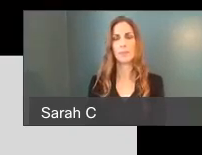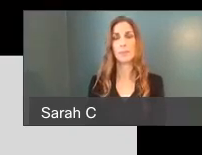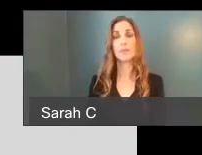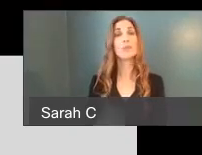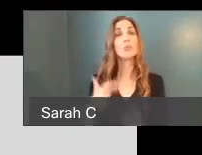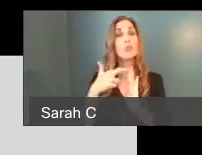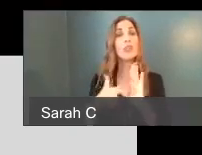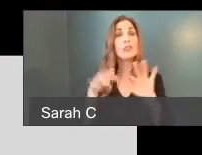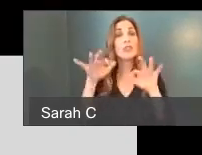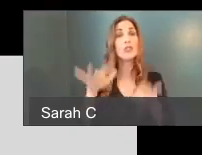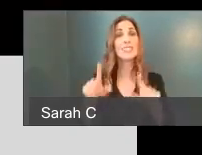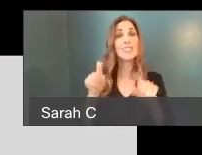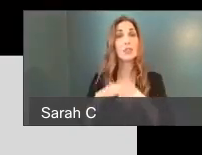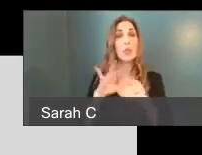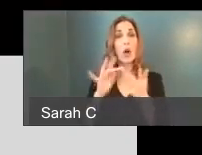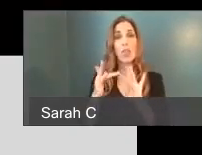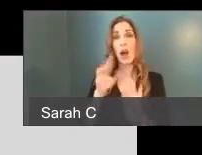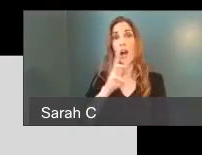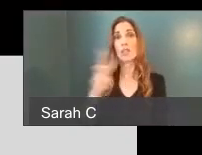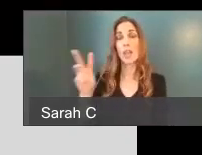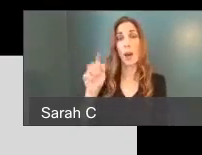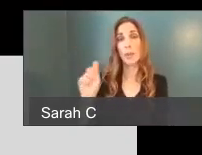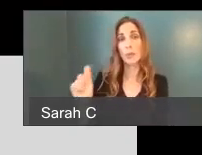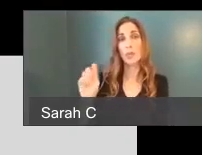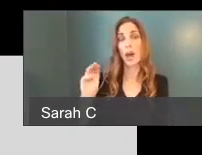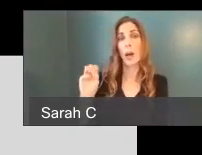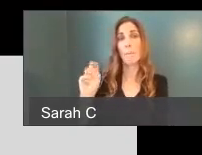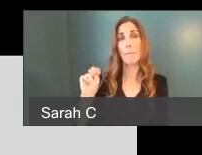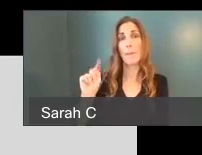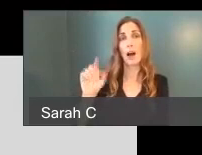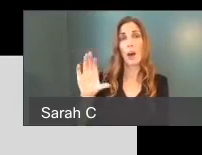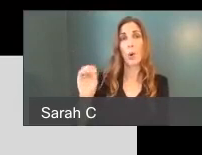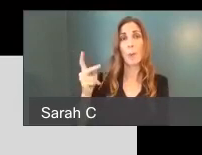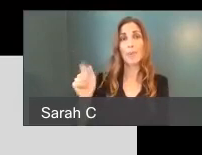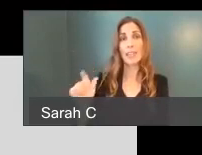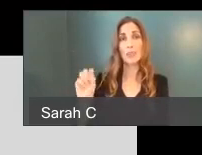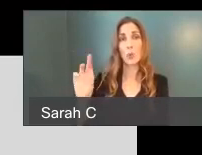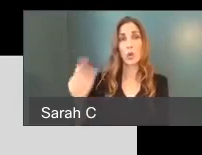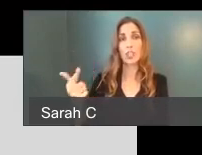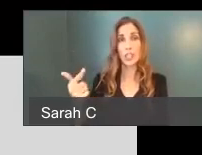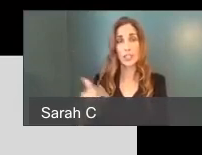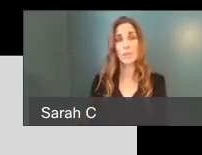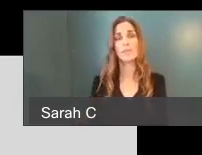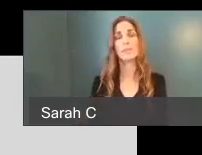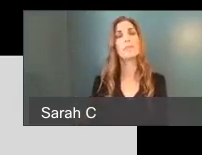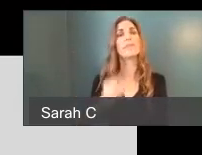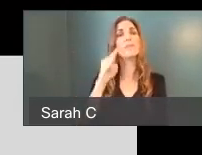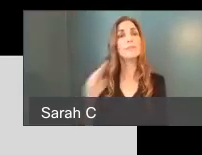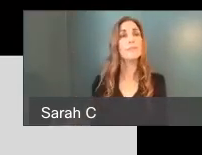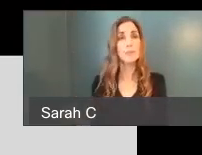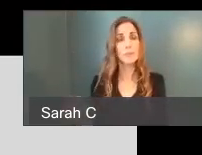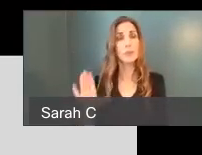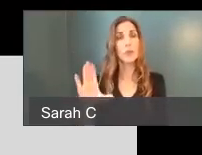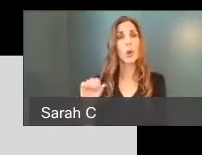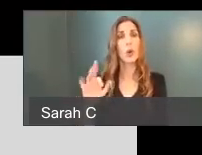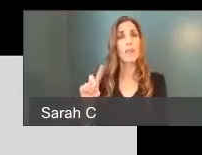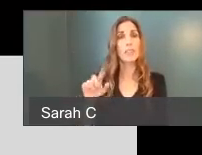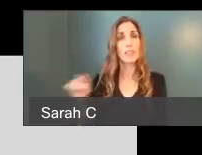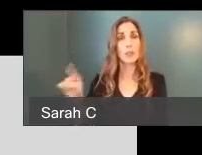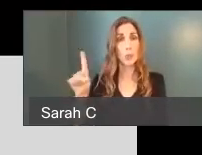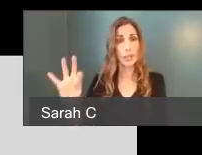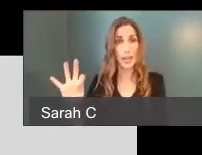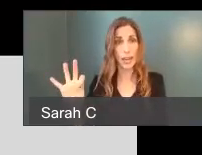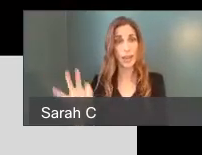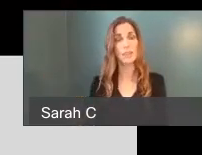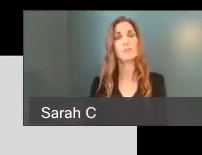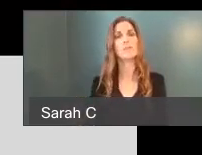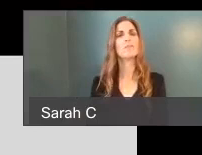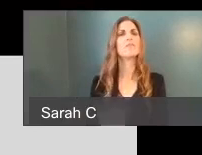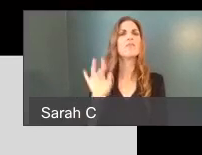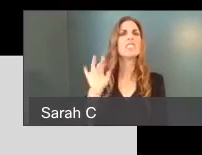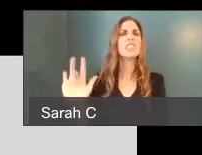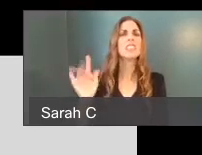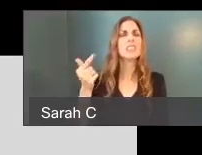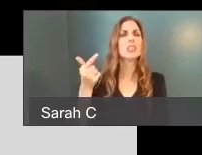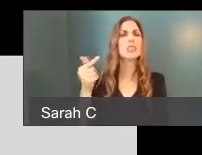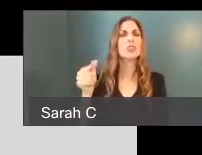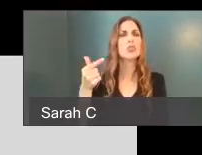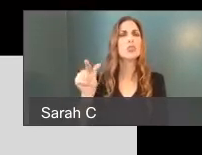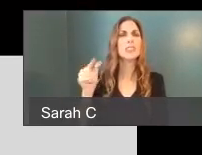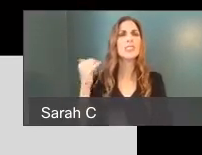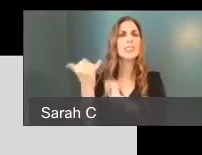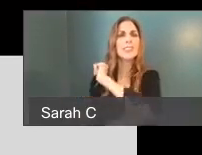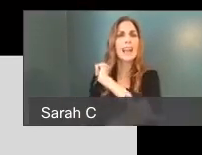www.montcopa.org/COVID-19 and click on the green County Testing Information button.